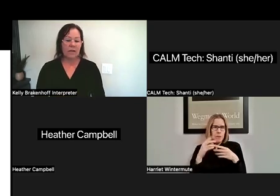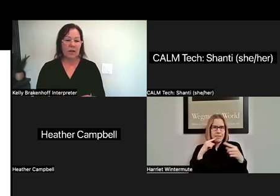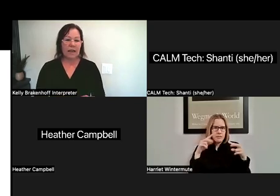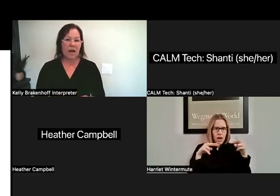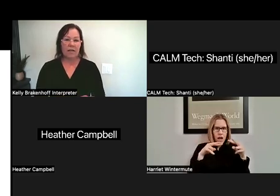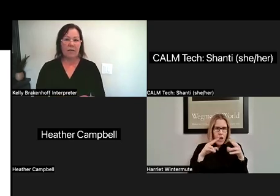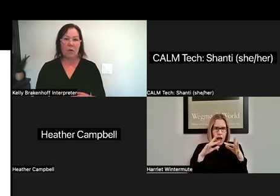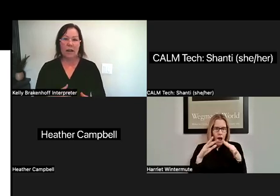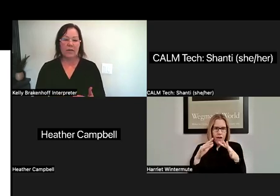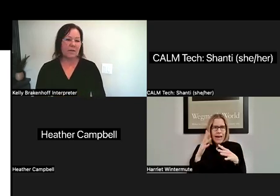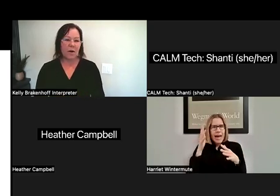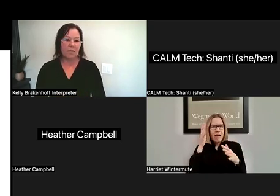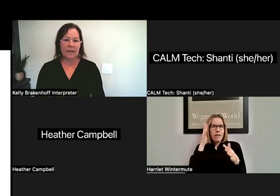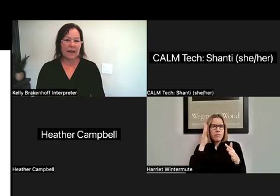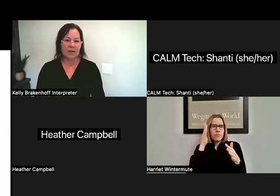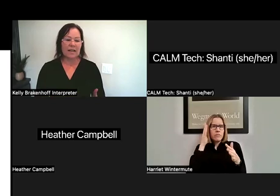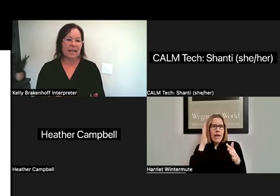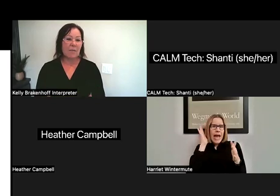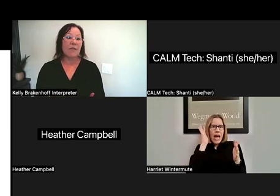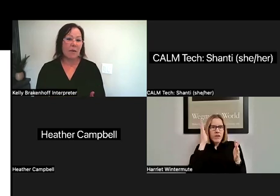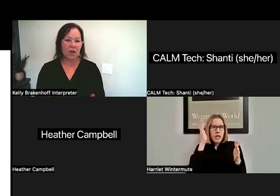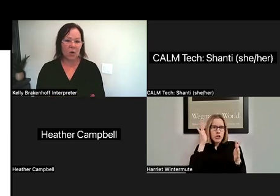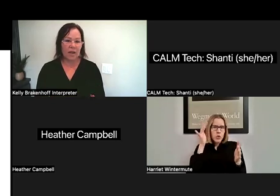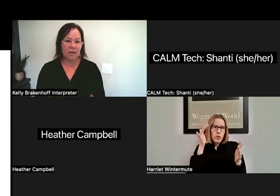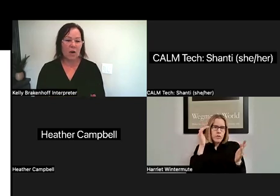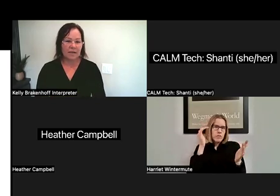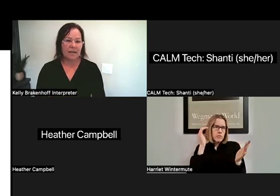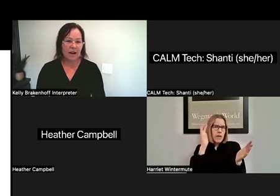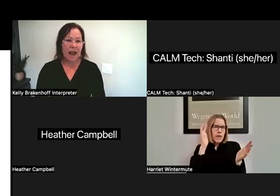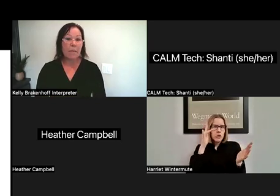looking at working with the department leaders to get them familiar with the process right now,